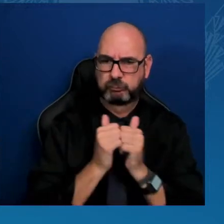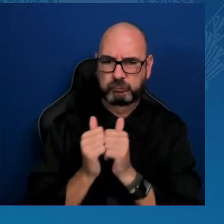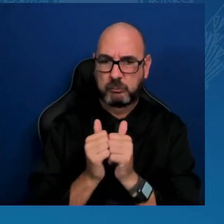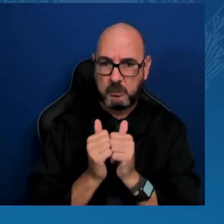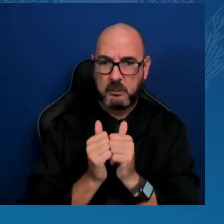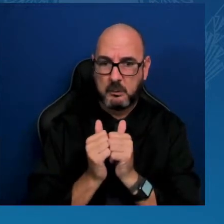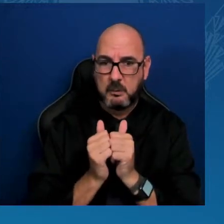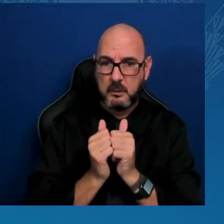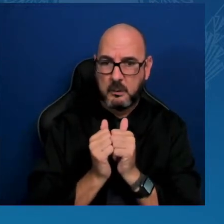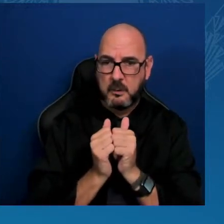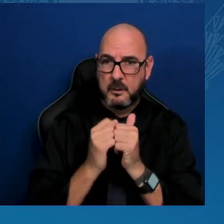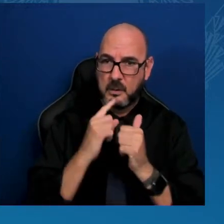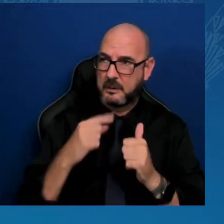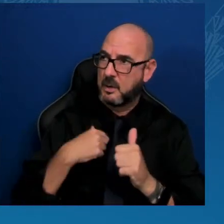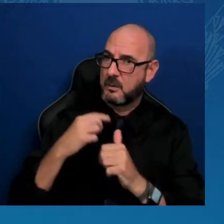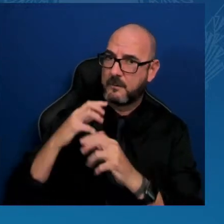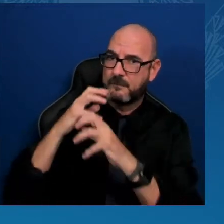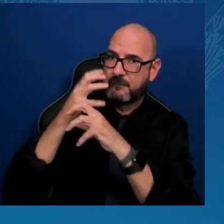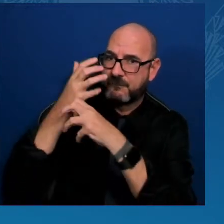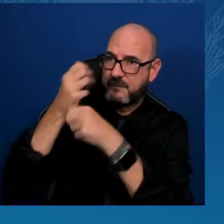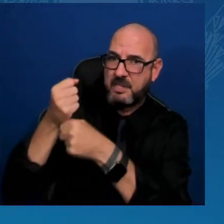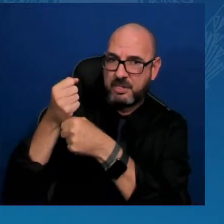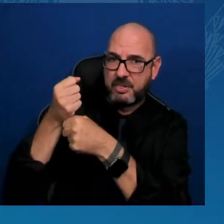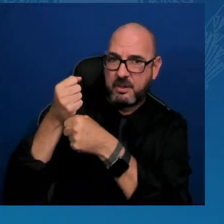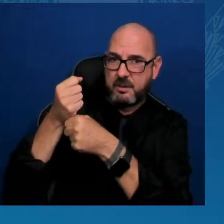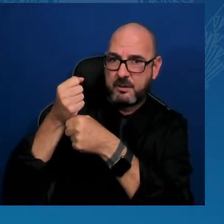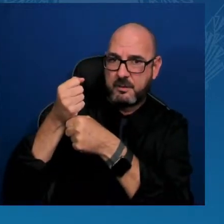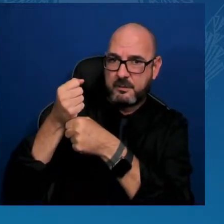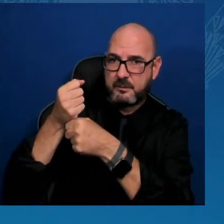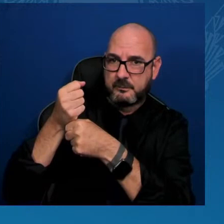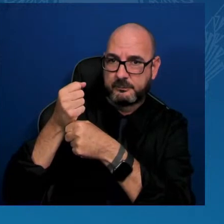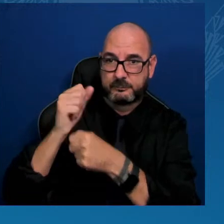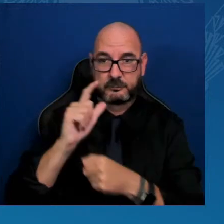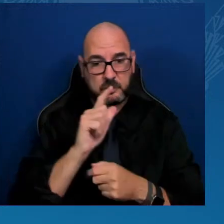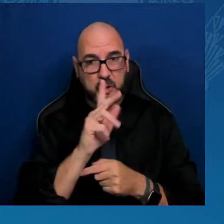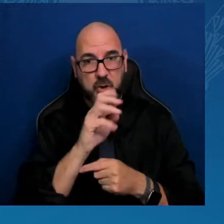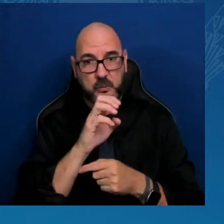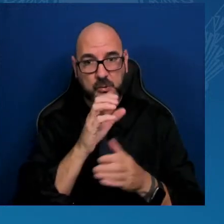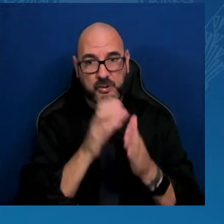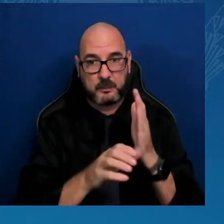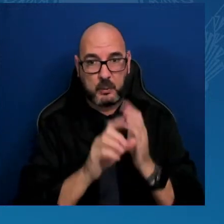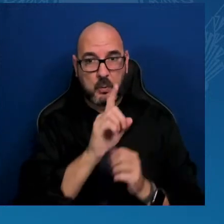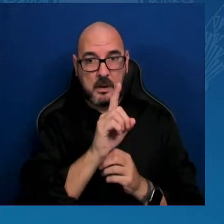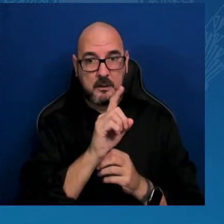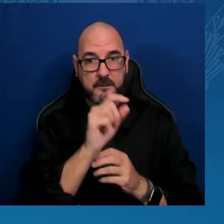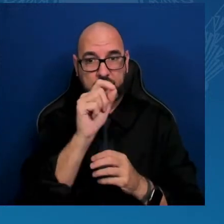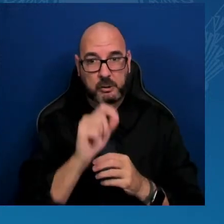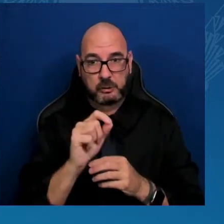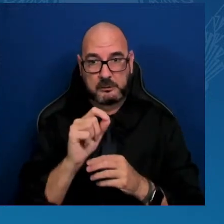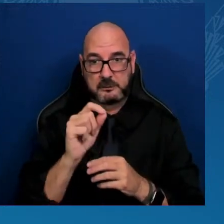As it says in Luke chapter 1, verse 79, faith has the power to shine a light